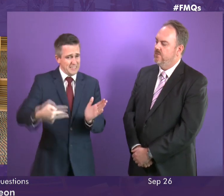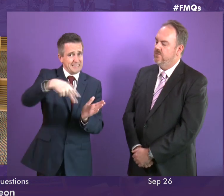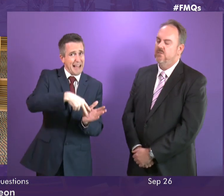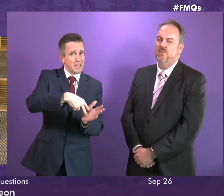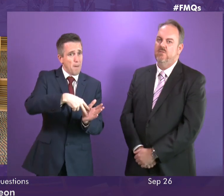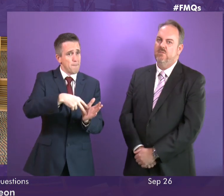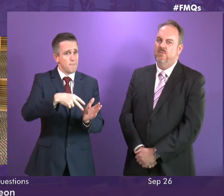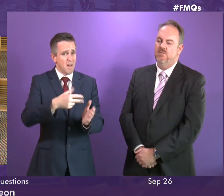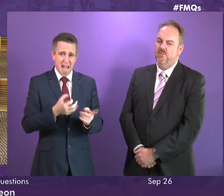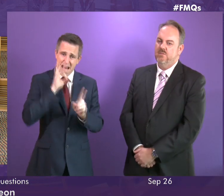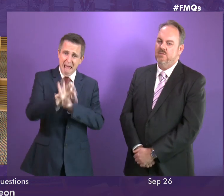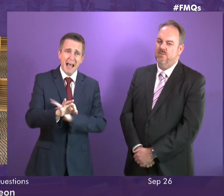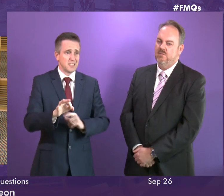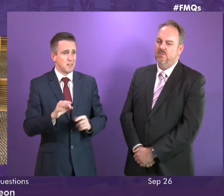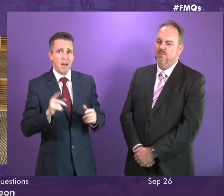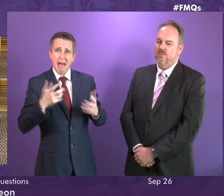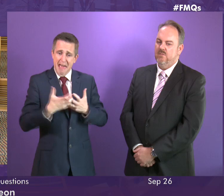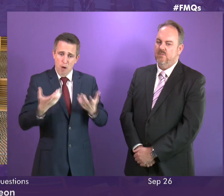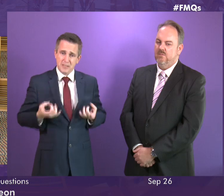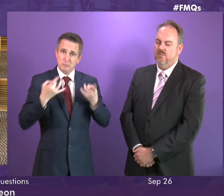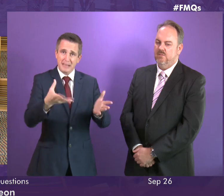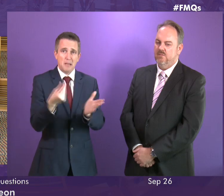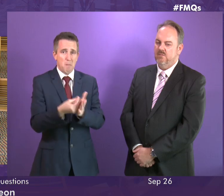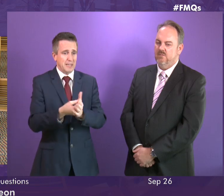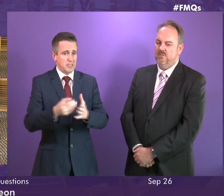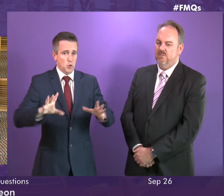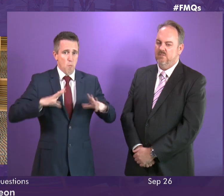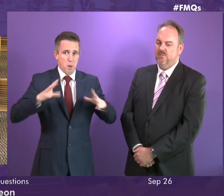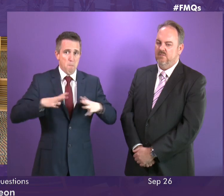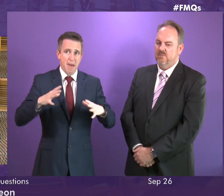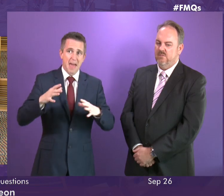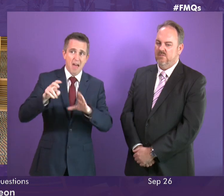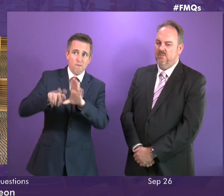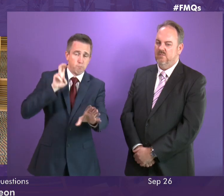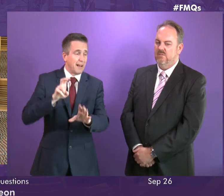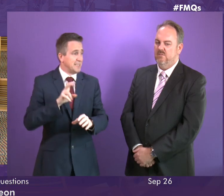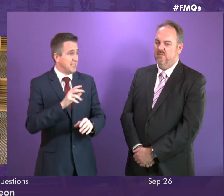up here and asks about the money that we are spending to prepare for the impact of a policy